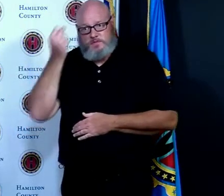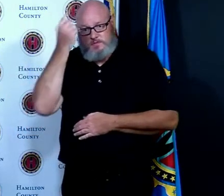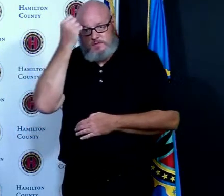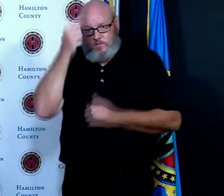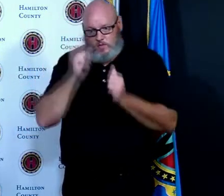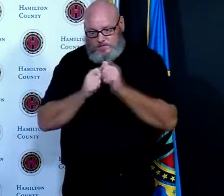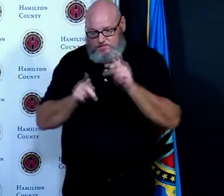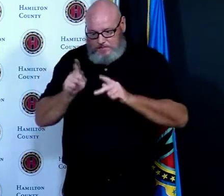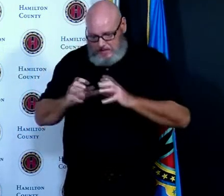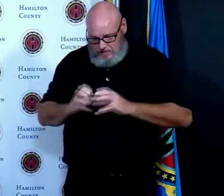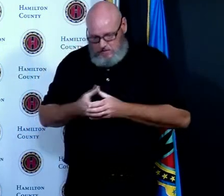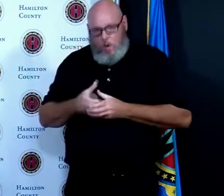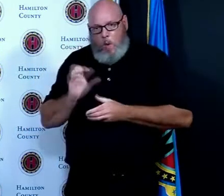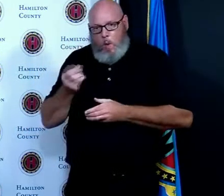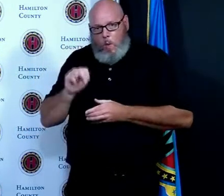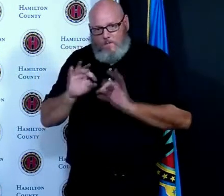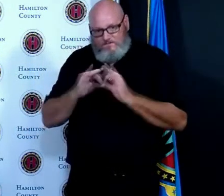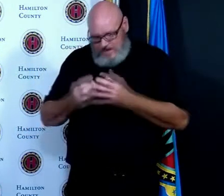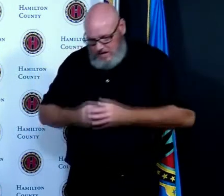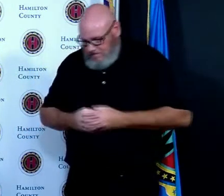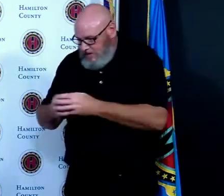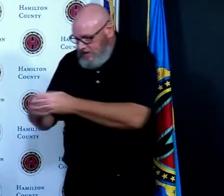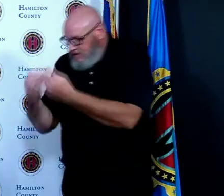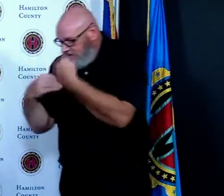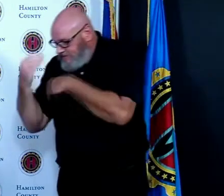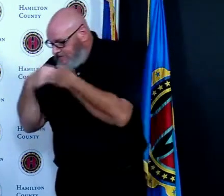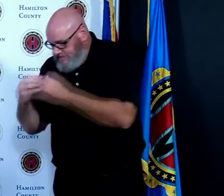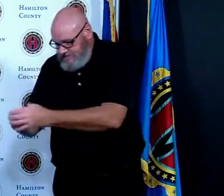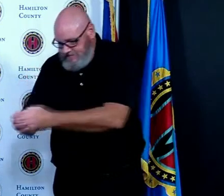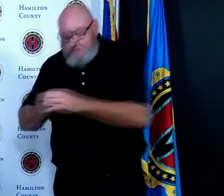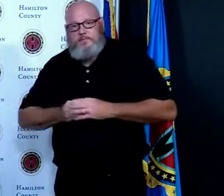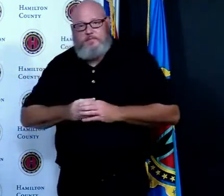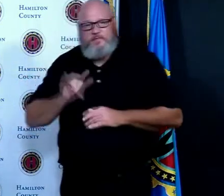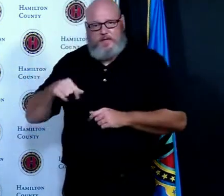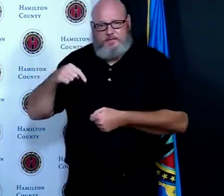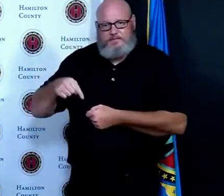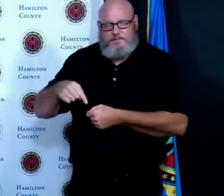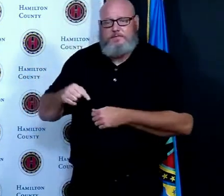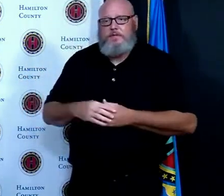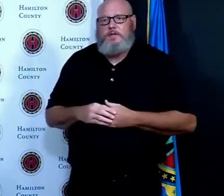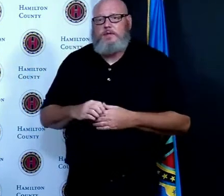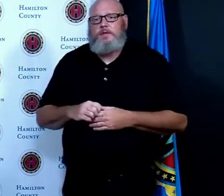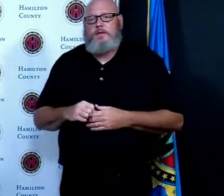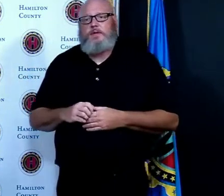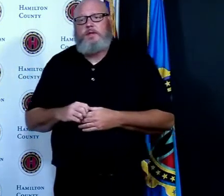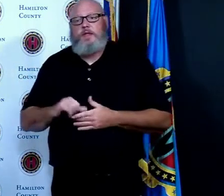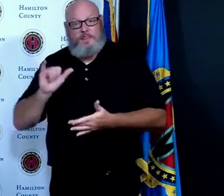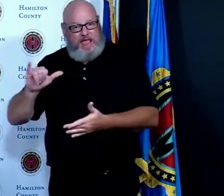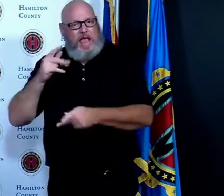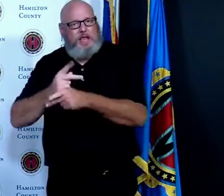right it's a change in behavior that allows us to be safe and those around us to remain safe so